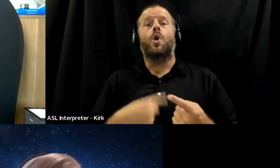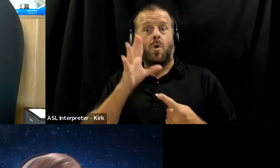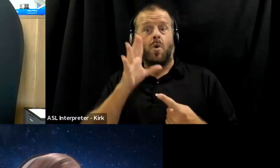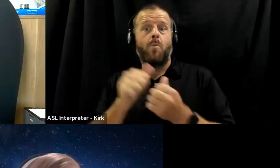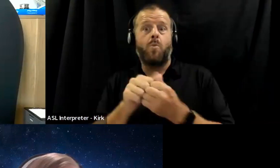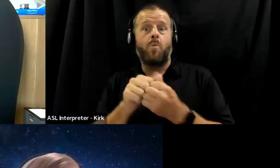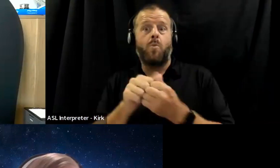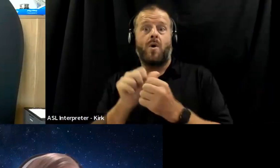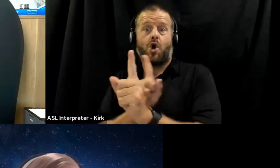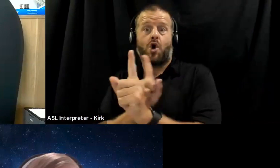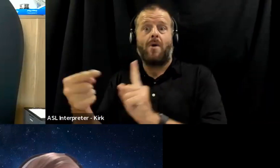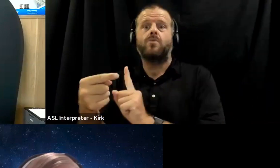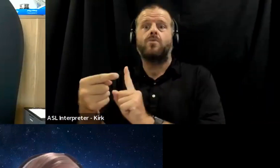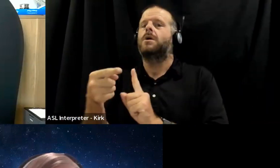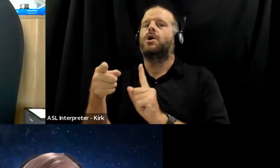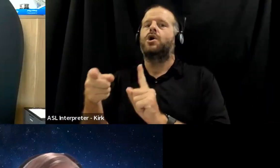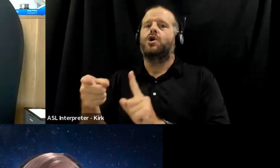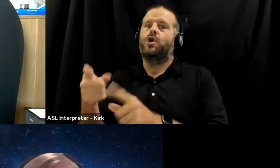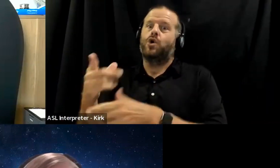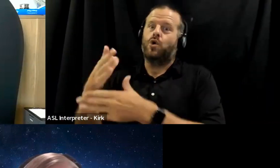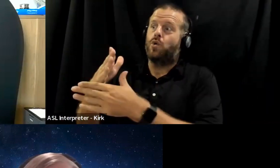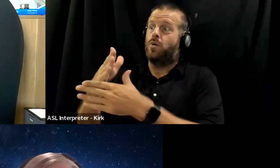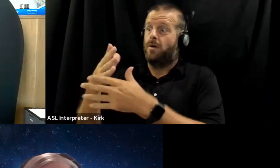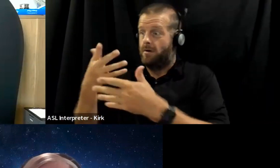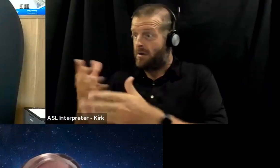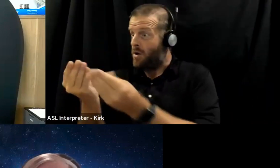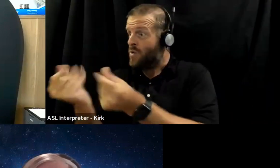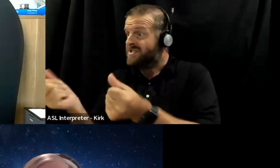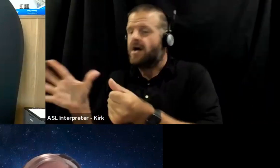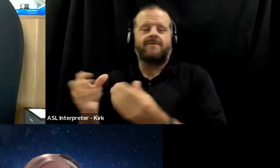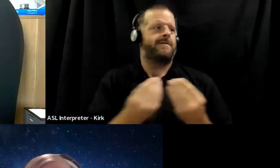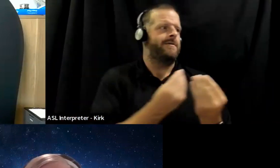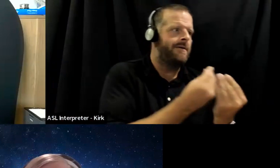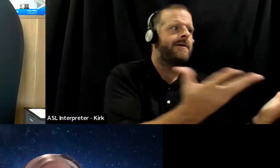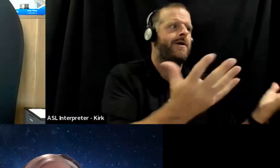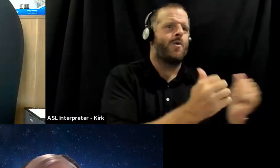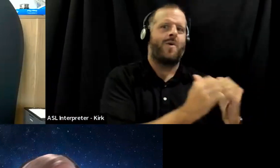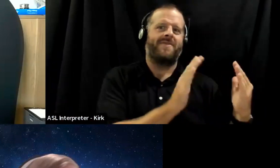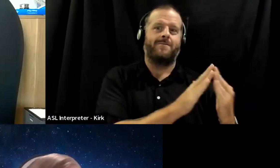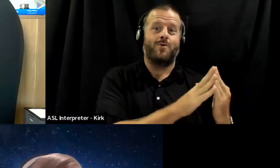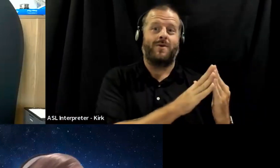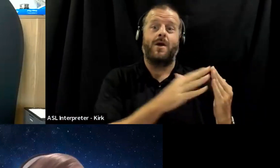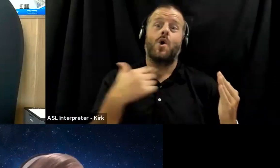to share it back with the broader community. We are all stronger together, and I really believe